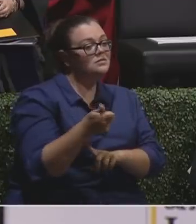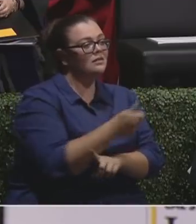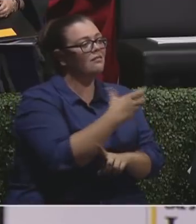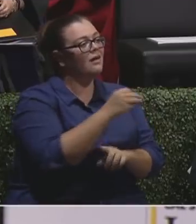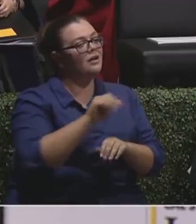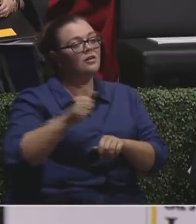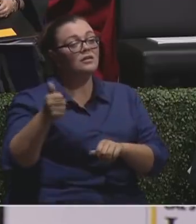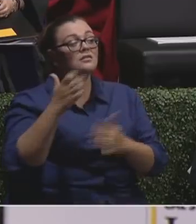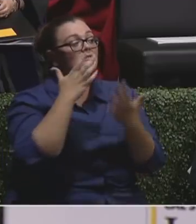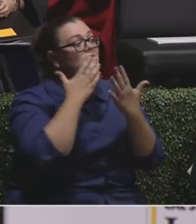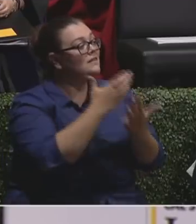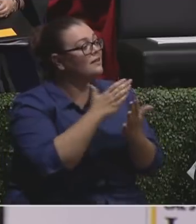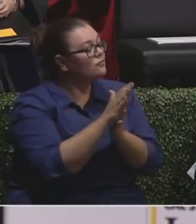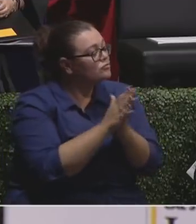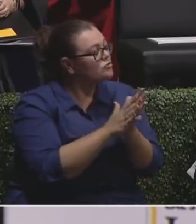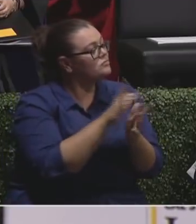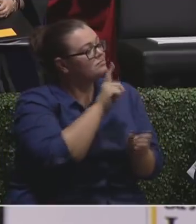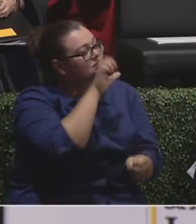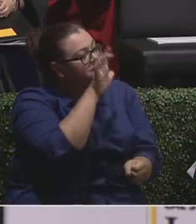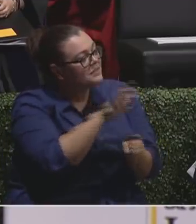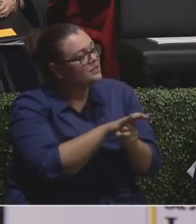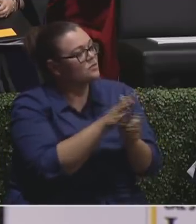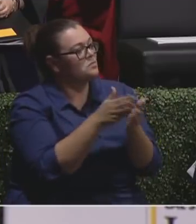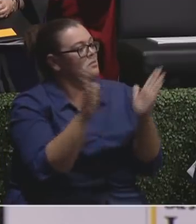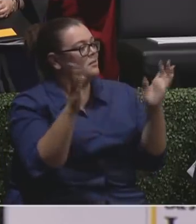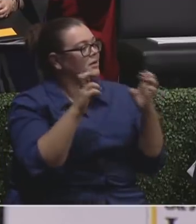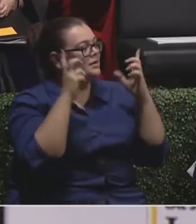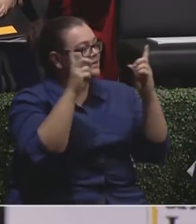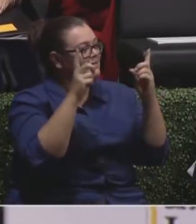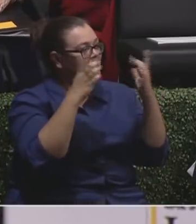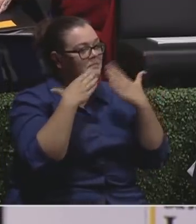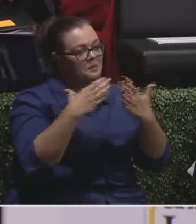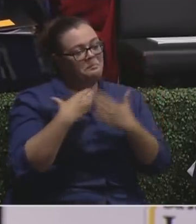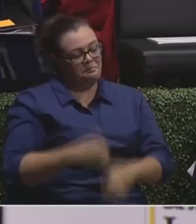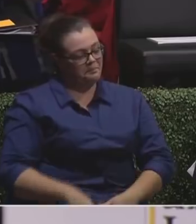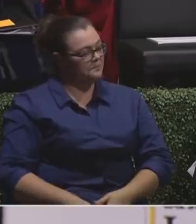TO IMPROVE THE EDUCATION AND LIFE TRAJECTORY OF FUTURE EDUCATIONS. THE COURAGEOUS AND BELIEVE IN THE CHANGE THAT YOU